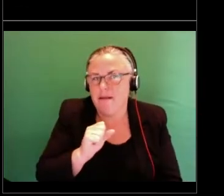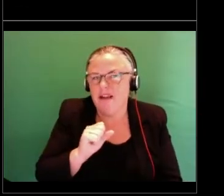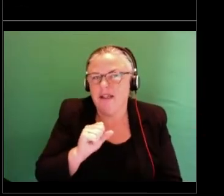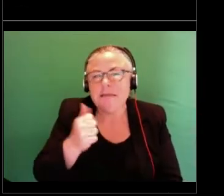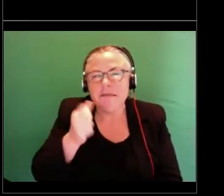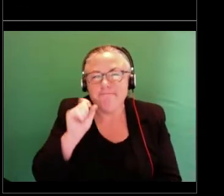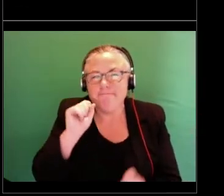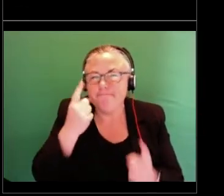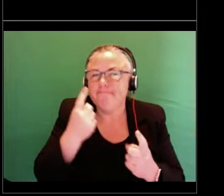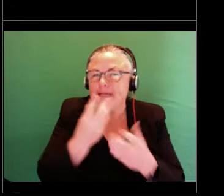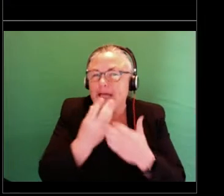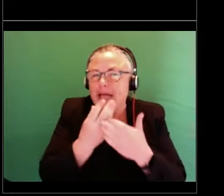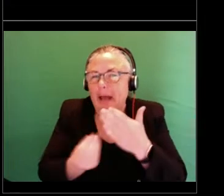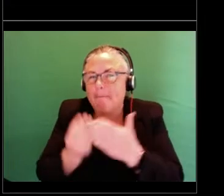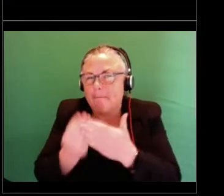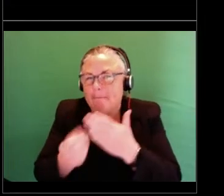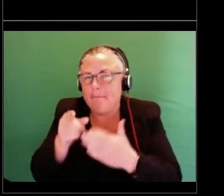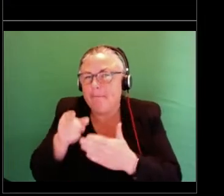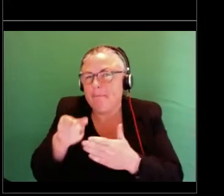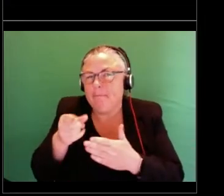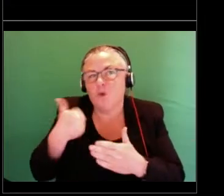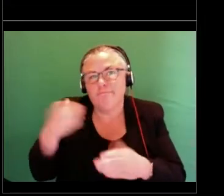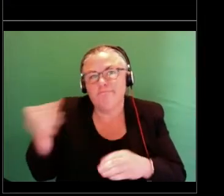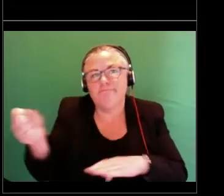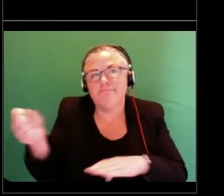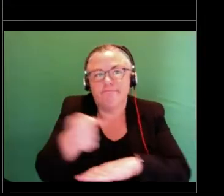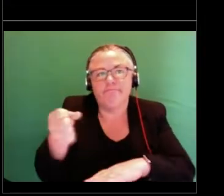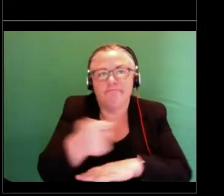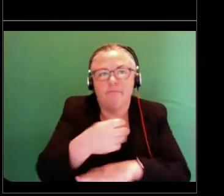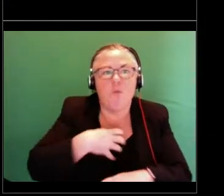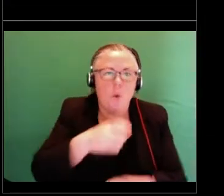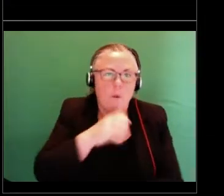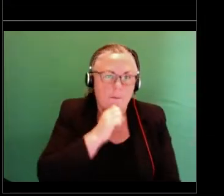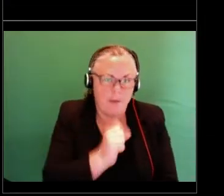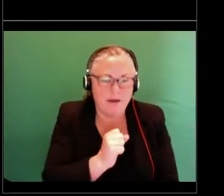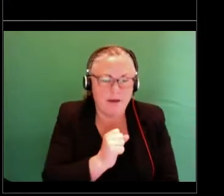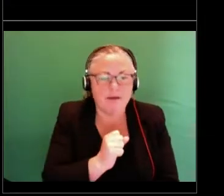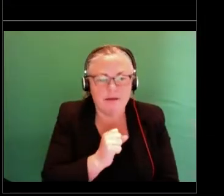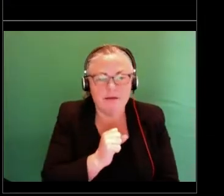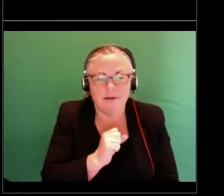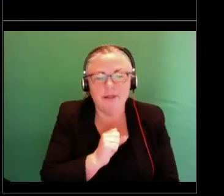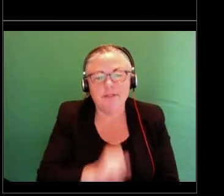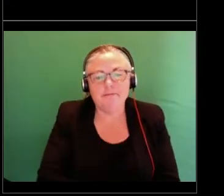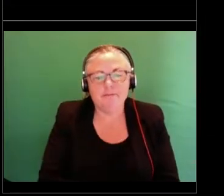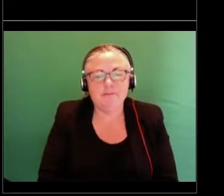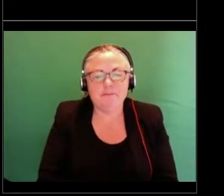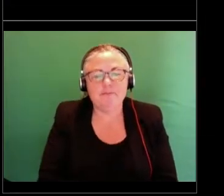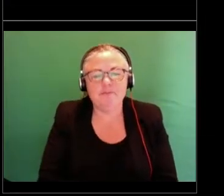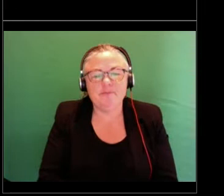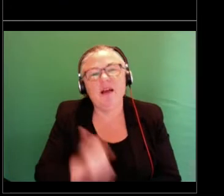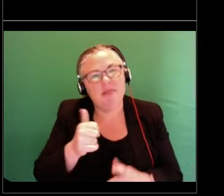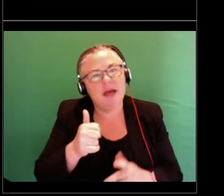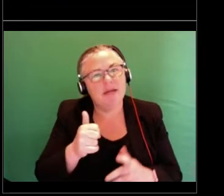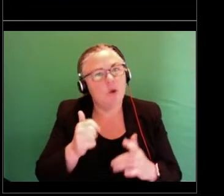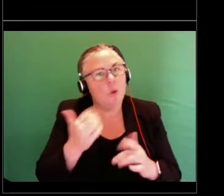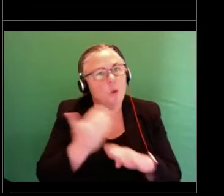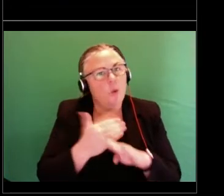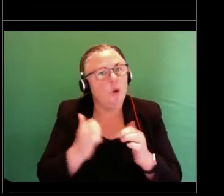the lawyers that are around in the presentation today would know that Legal Aid has a family law duty lawyer service over at the Federal Circuit and Family Court, but we also now